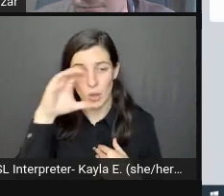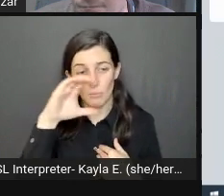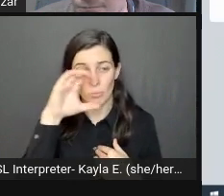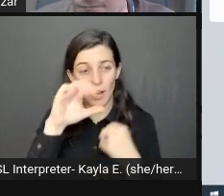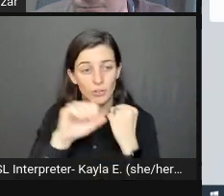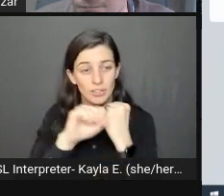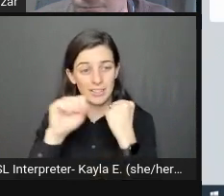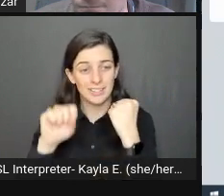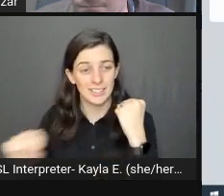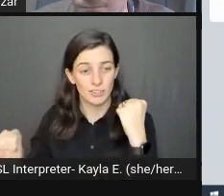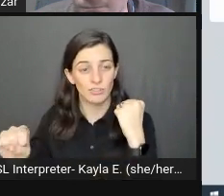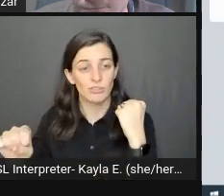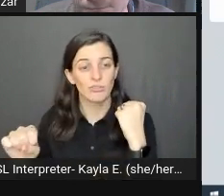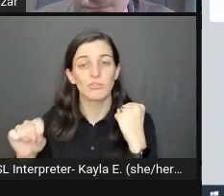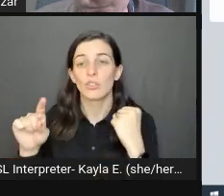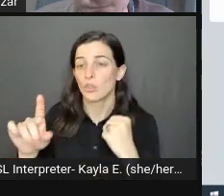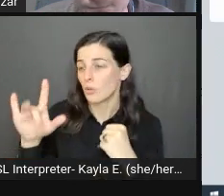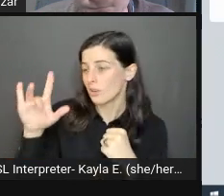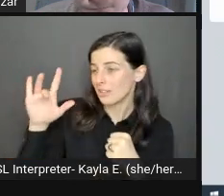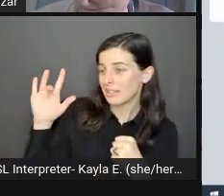and file once web website is ordered.